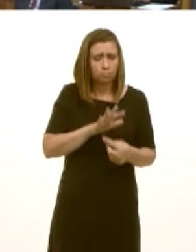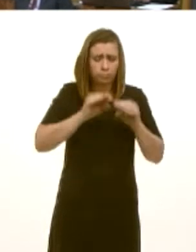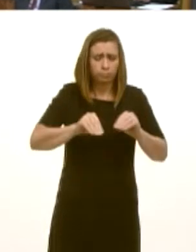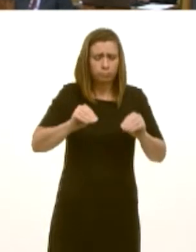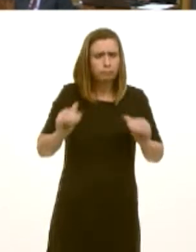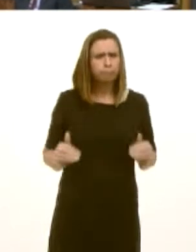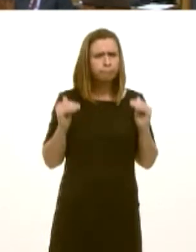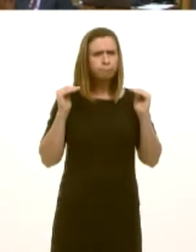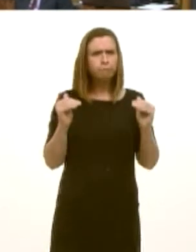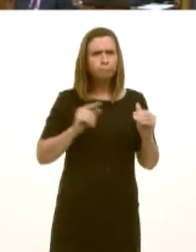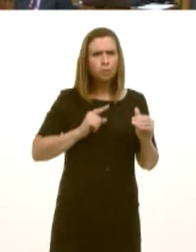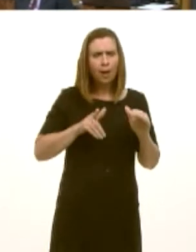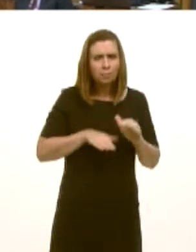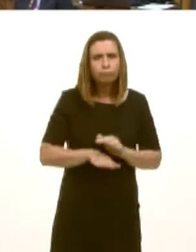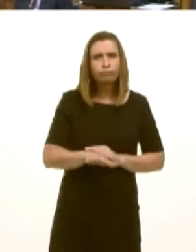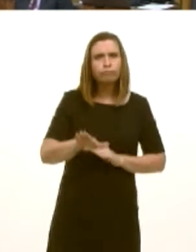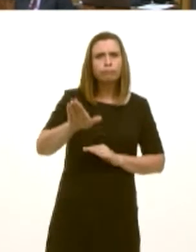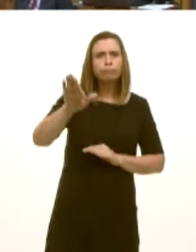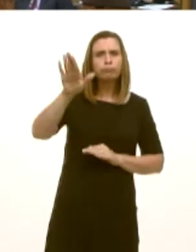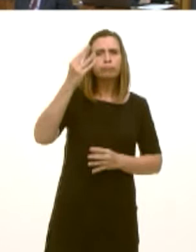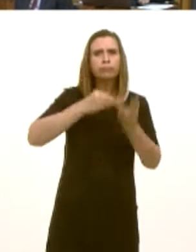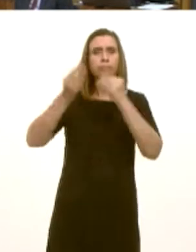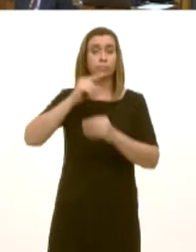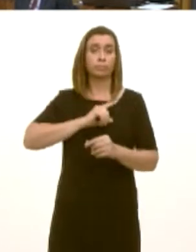Thatís why we provide free quality childcare for two to three-year-olds through Flying